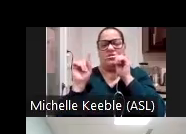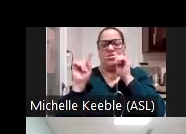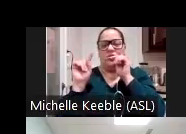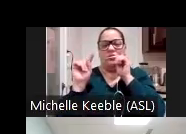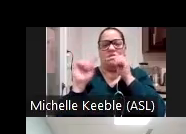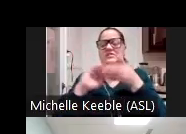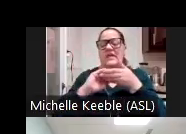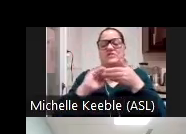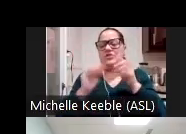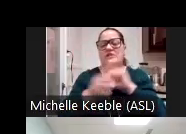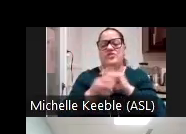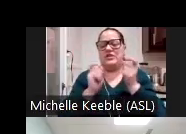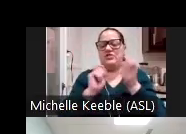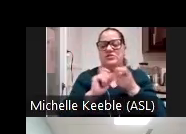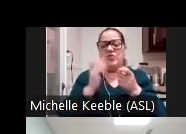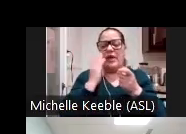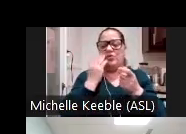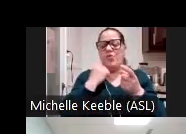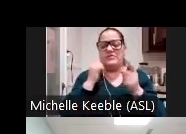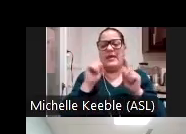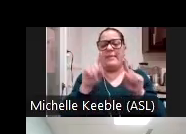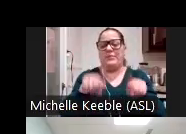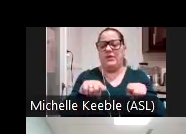you know the slides are not changing. So, I don't know what's happening.